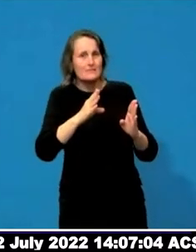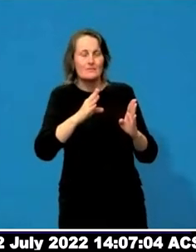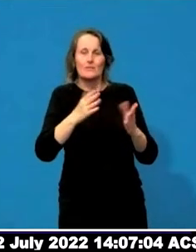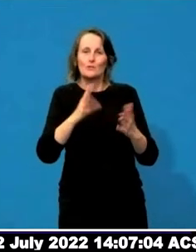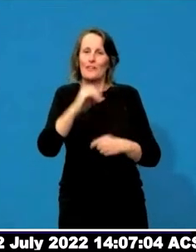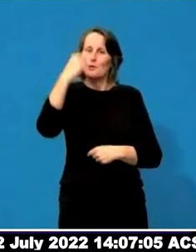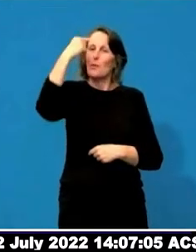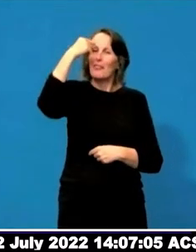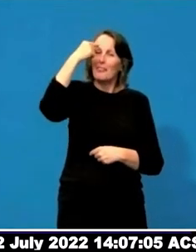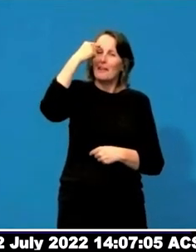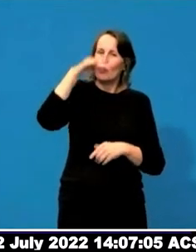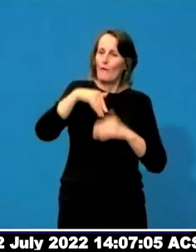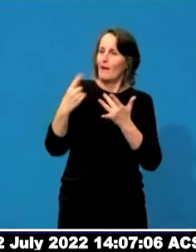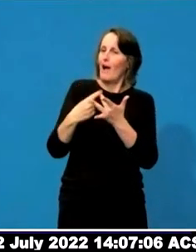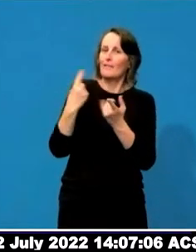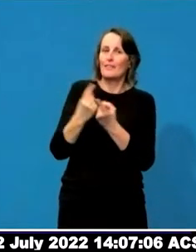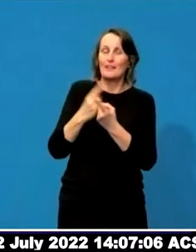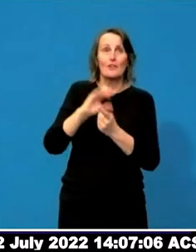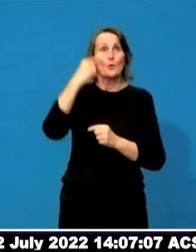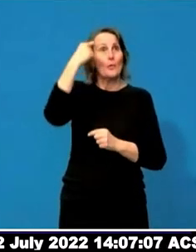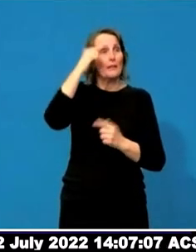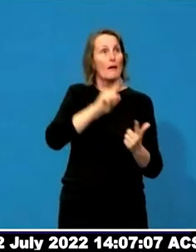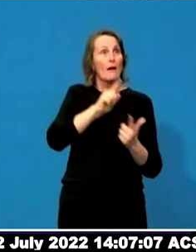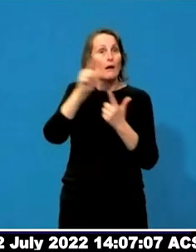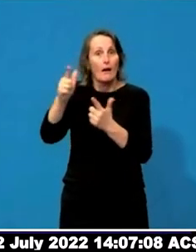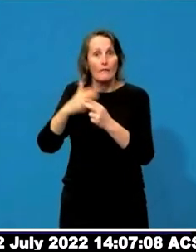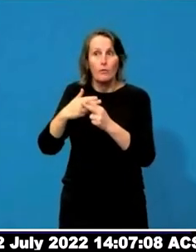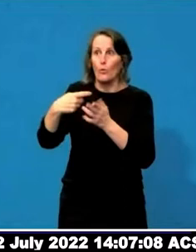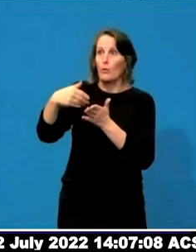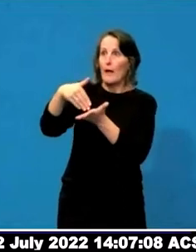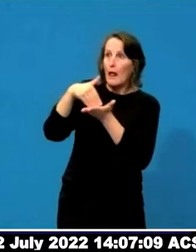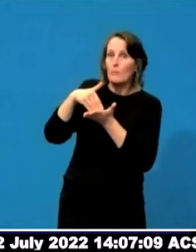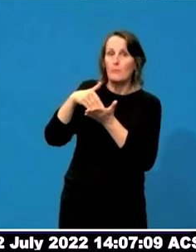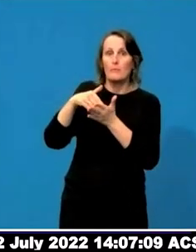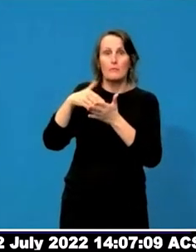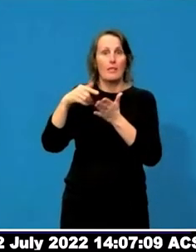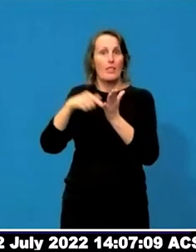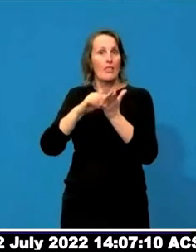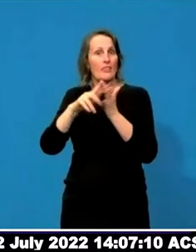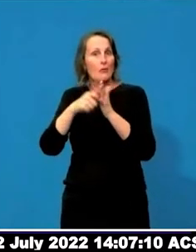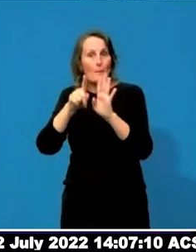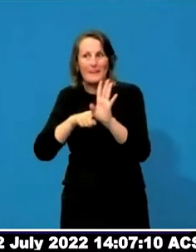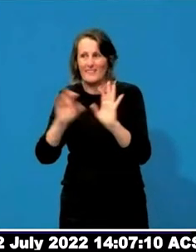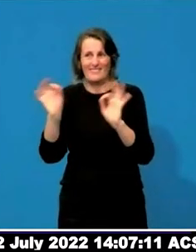at a particular time to see a therapist or, yeah, the things that are in their plan just aren't a high priority.